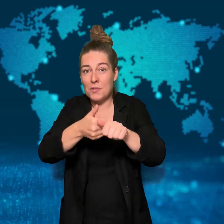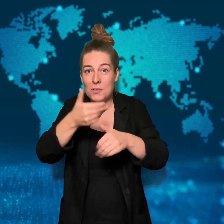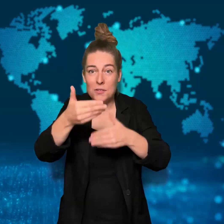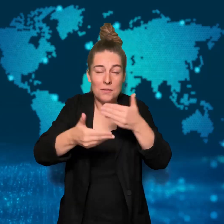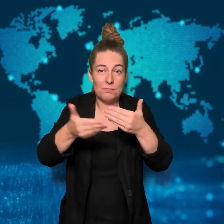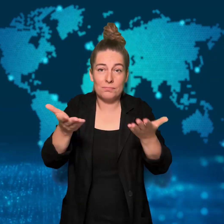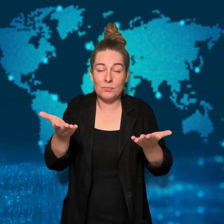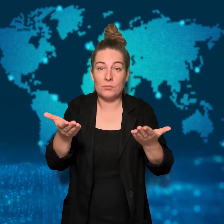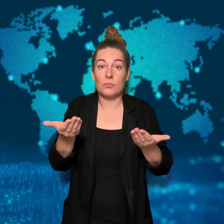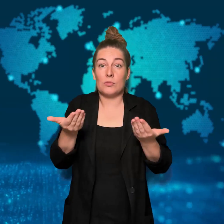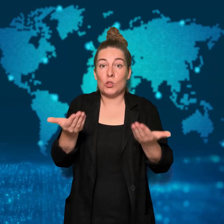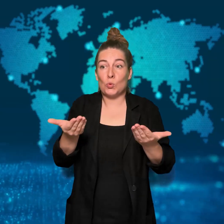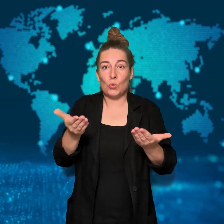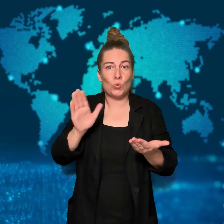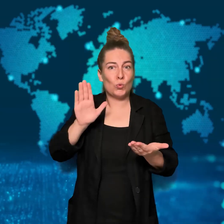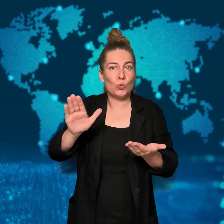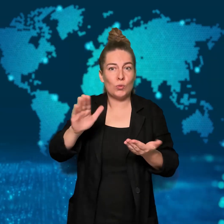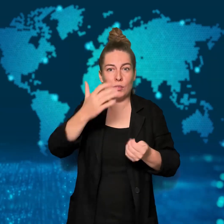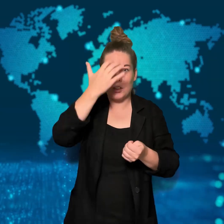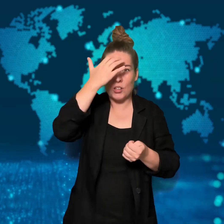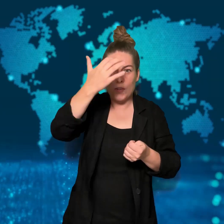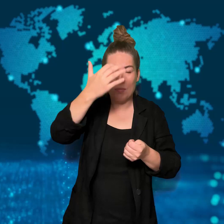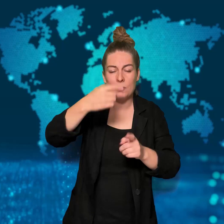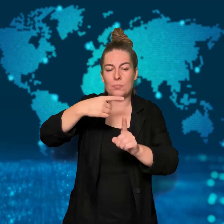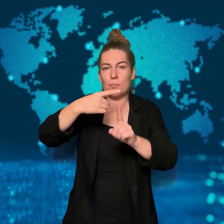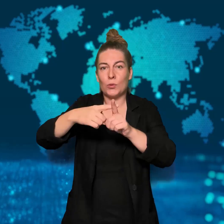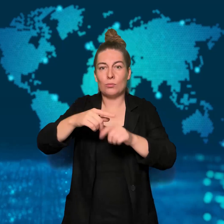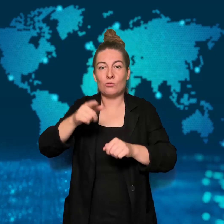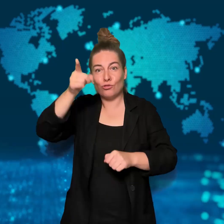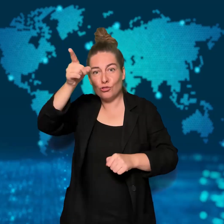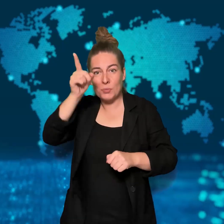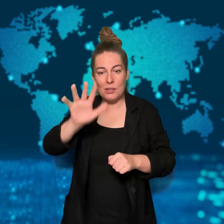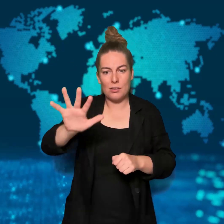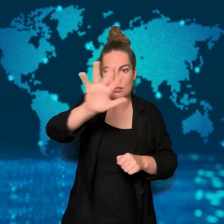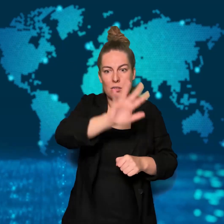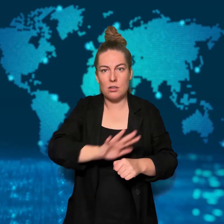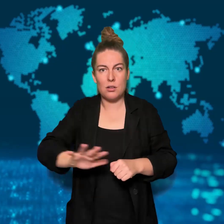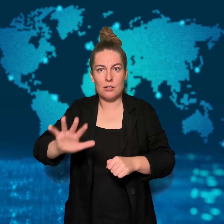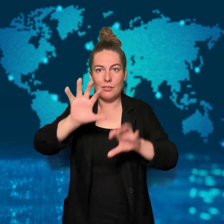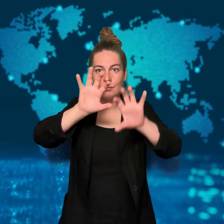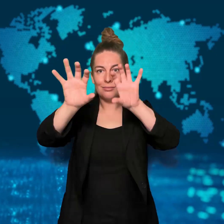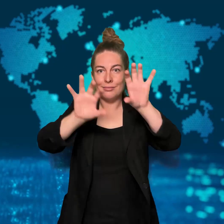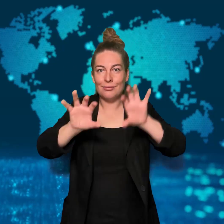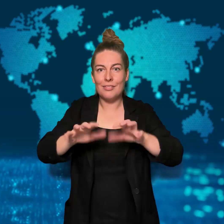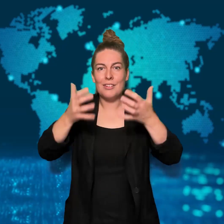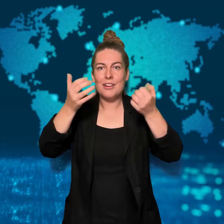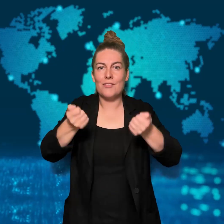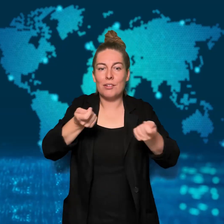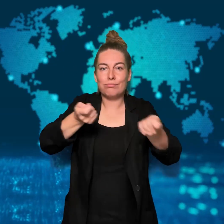Scholz questions if that plan is constitutionally possible even though